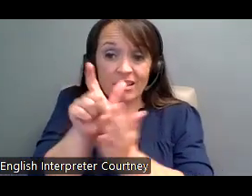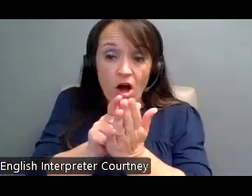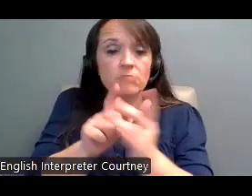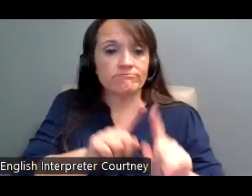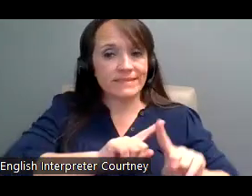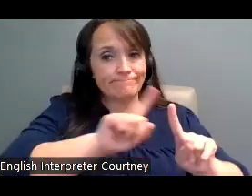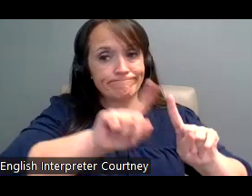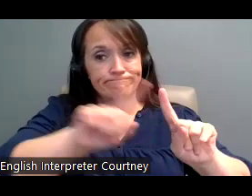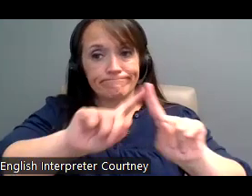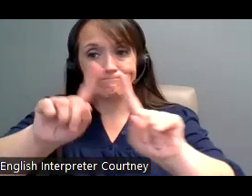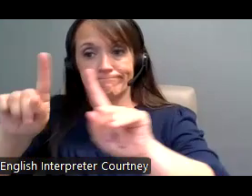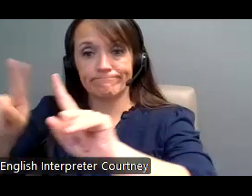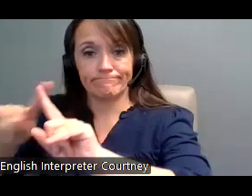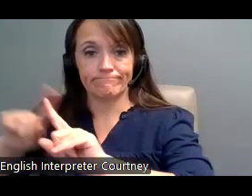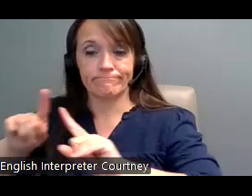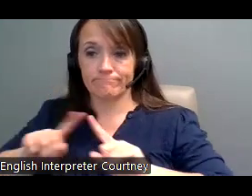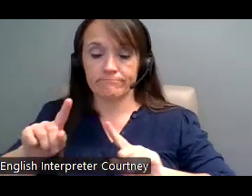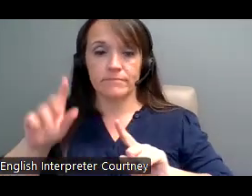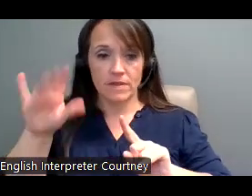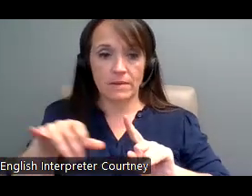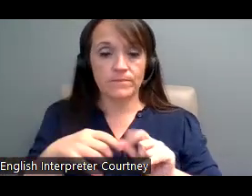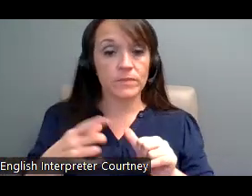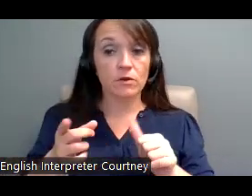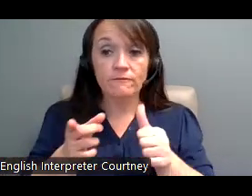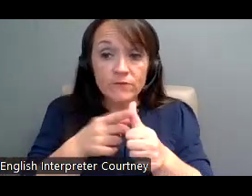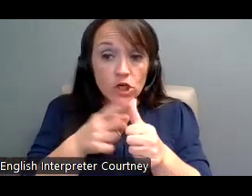The first thing the state has to do is to choose optional benefits, there is a whole